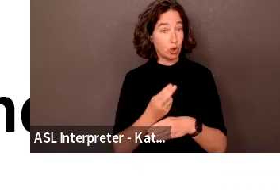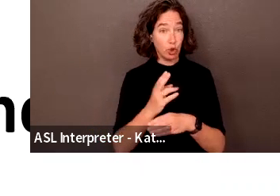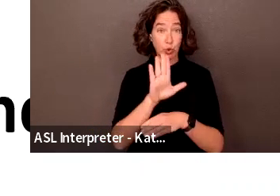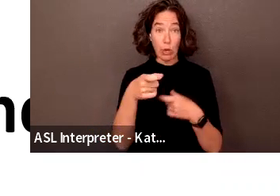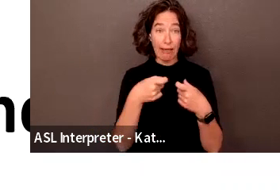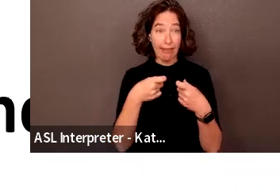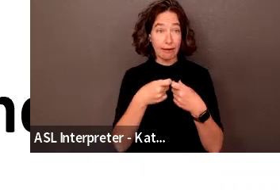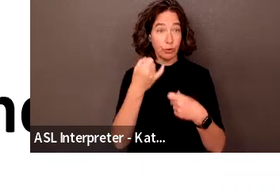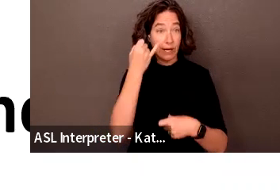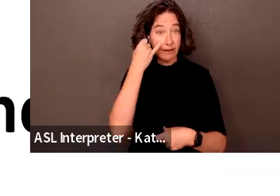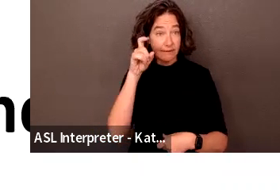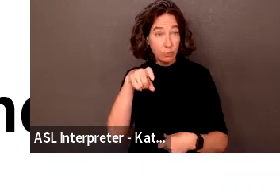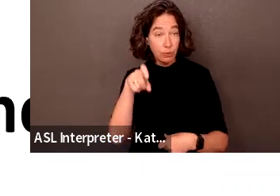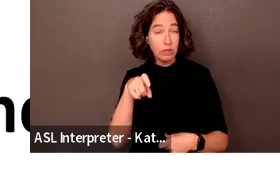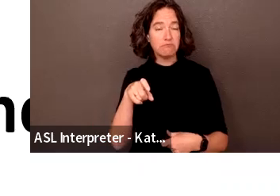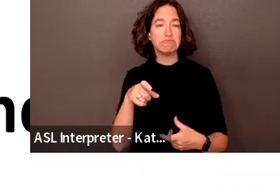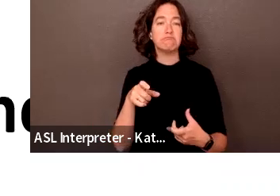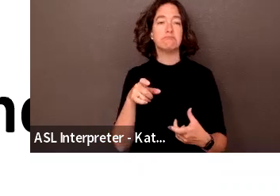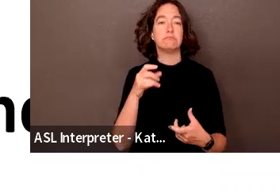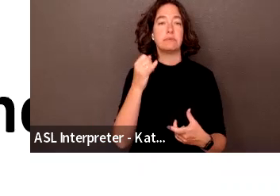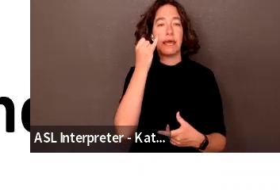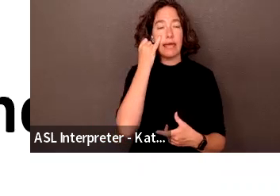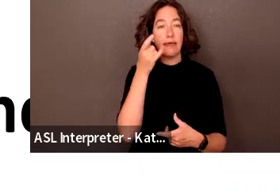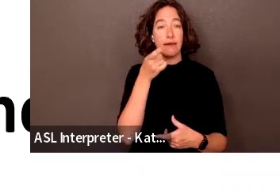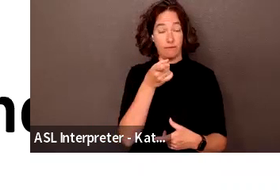Please exist in this space